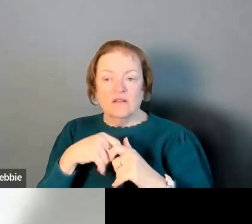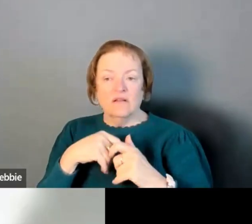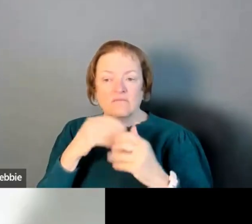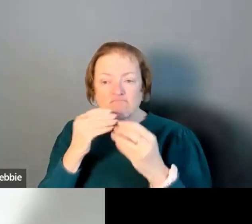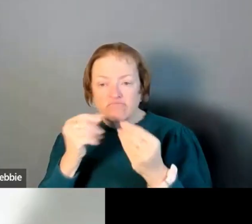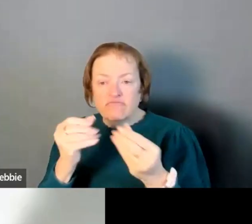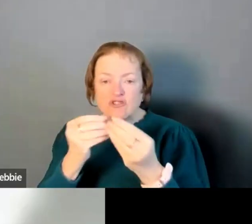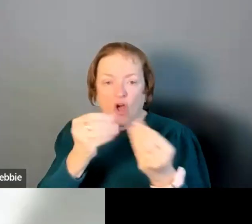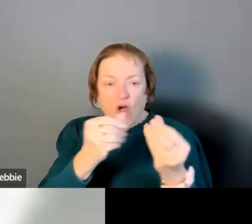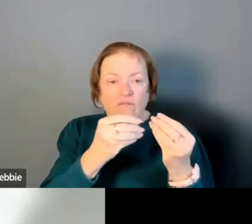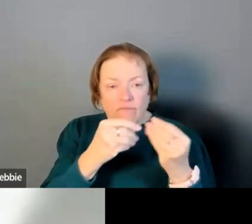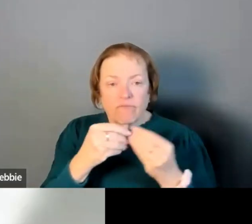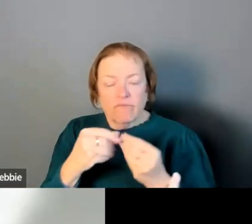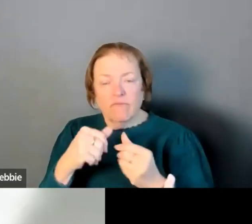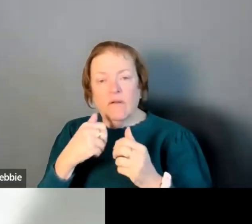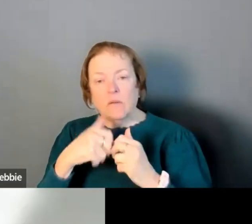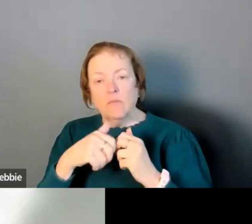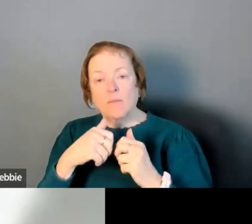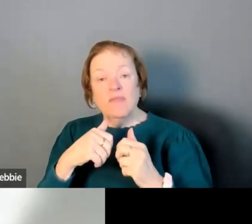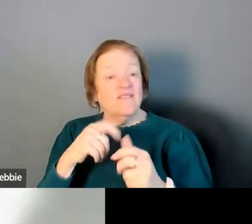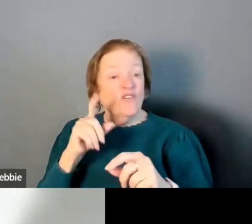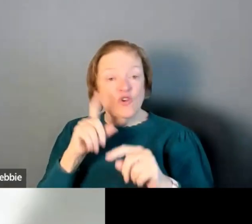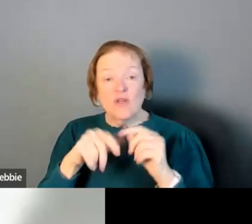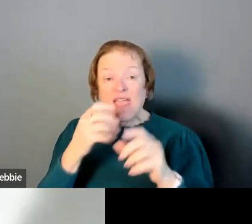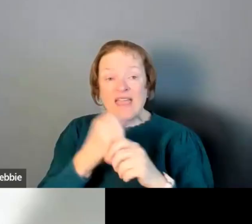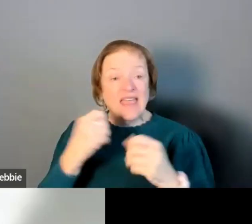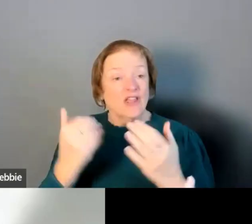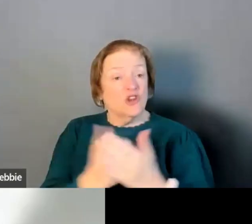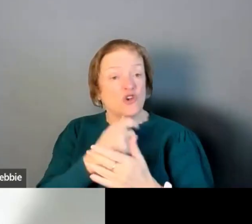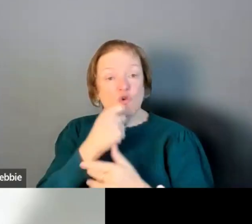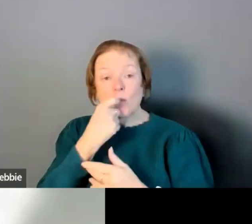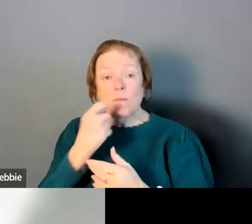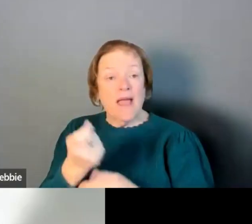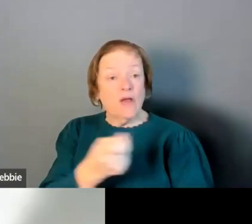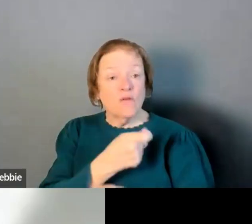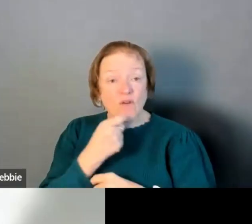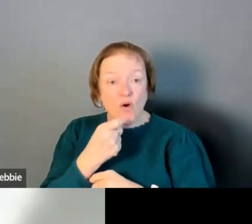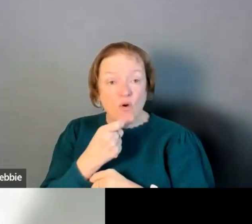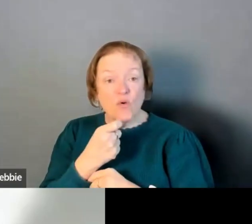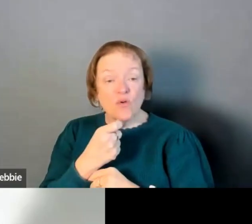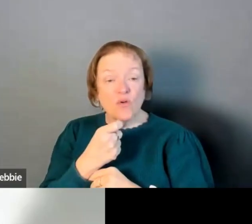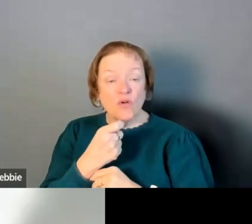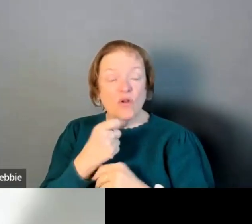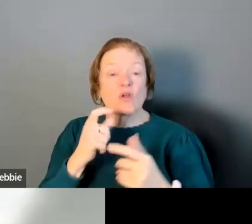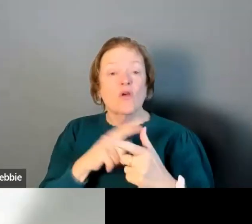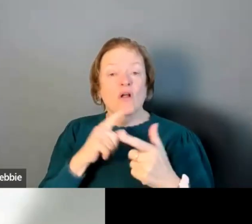And then, if you can't get the new microphone, one big thing I can, I will leave you with is.